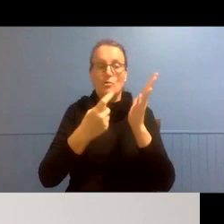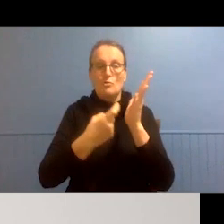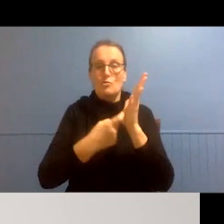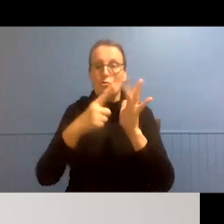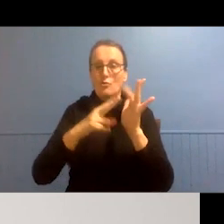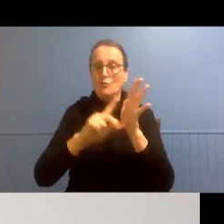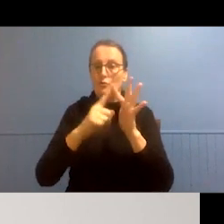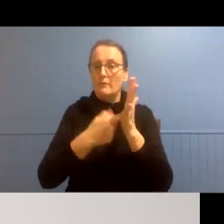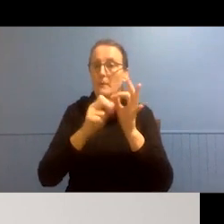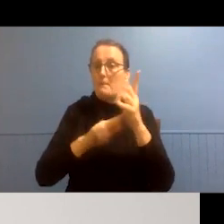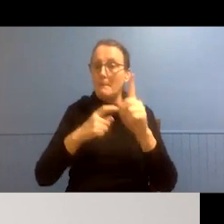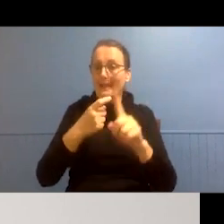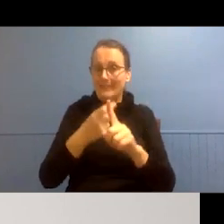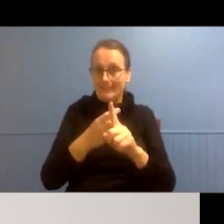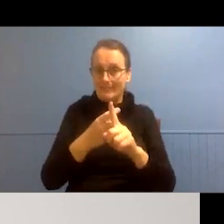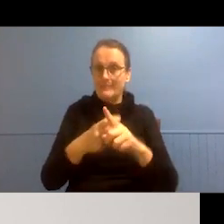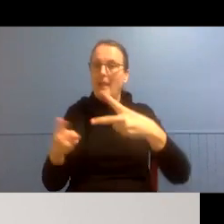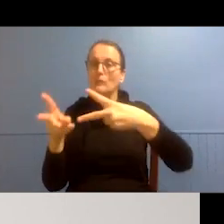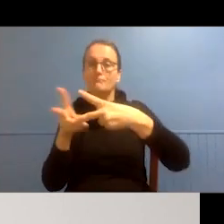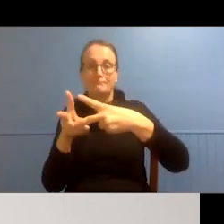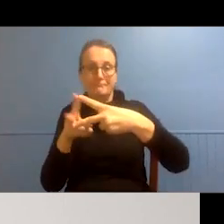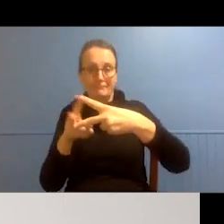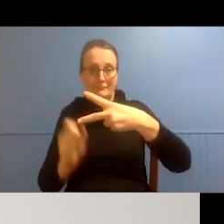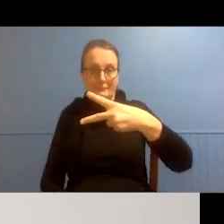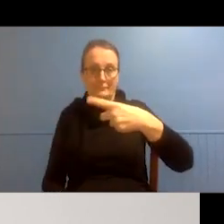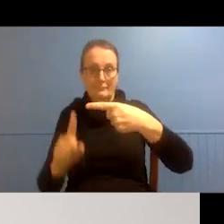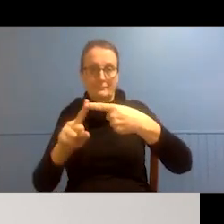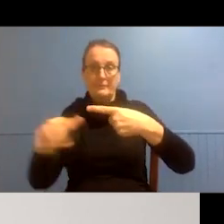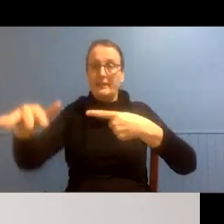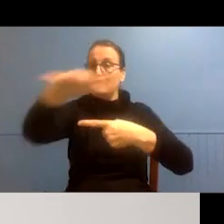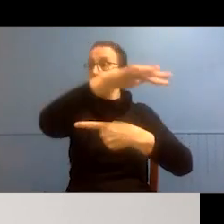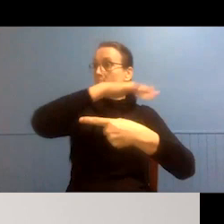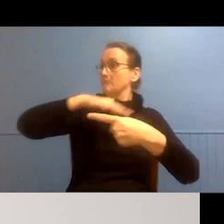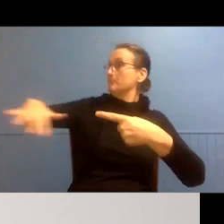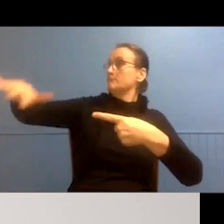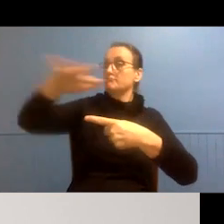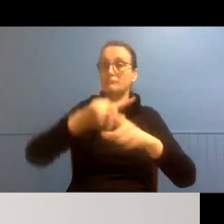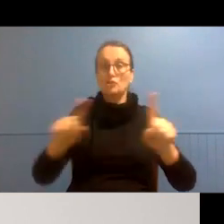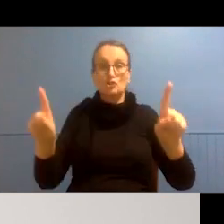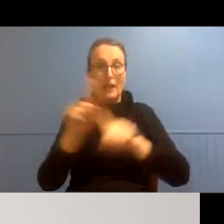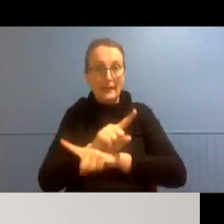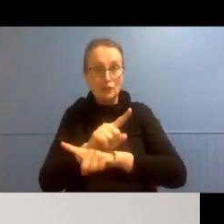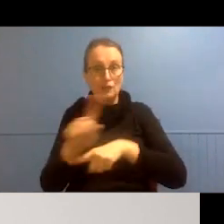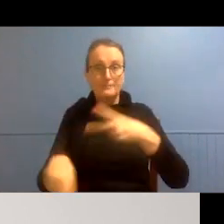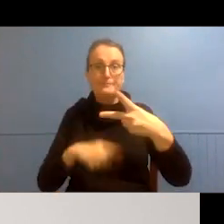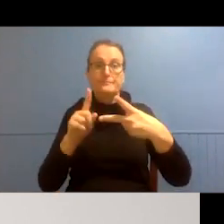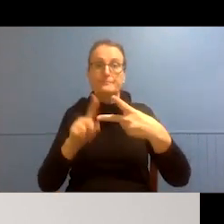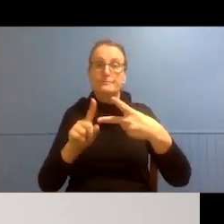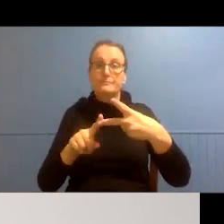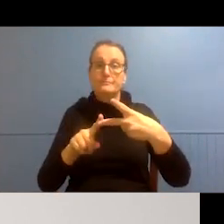two bullet points - environment changes and awareness to engage the